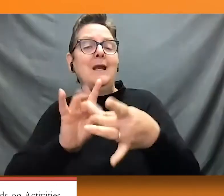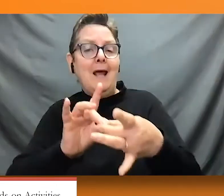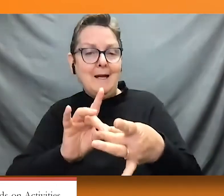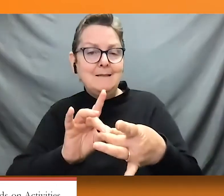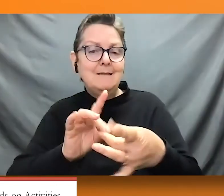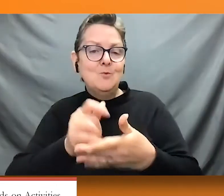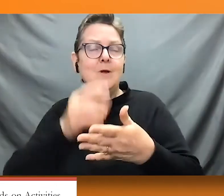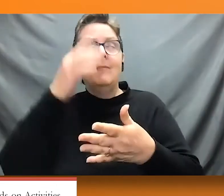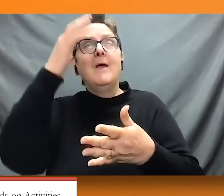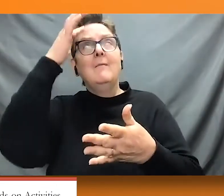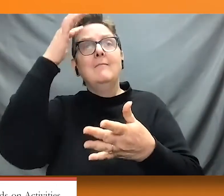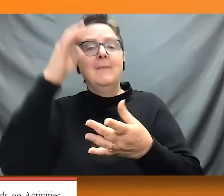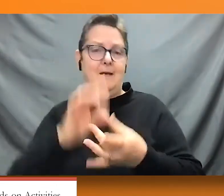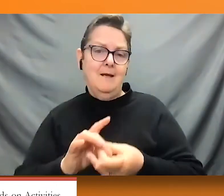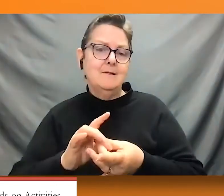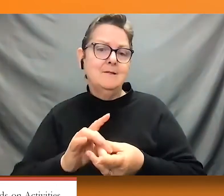so that it's connected in their brains.